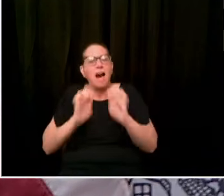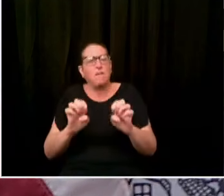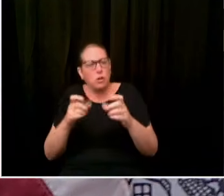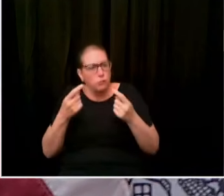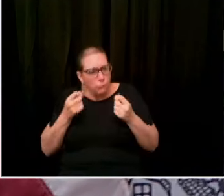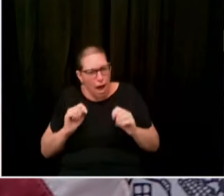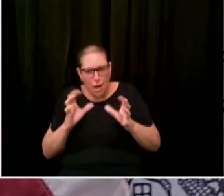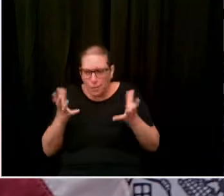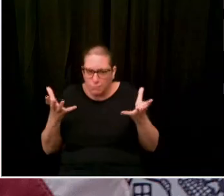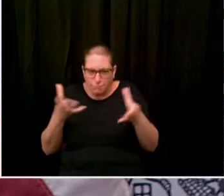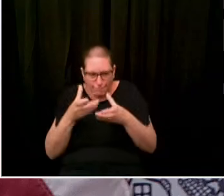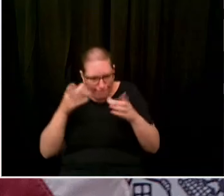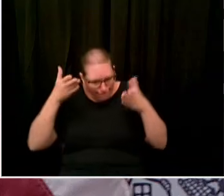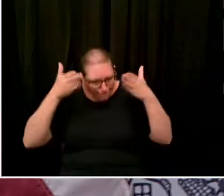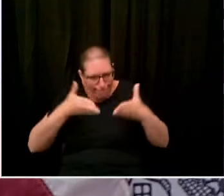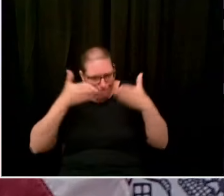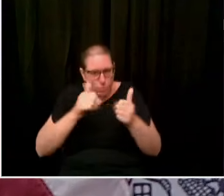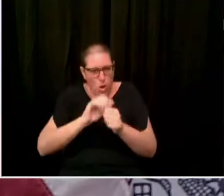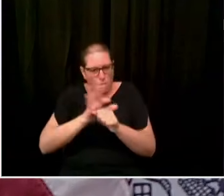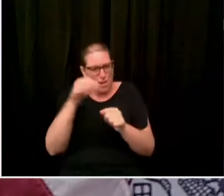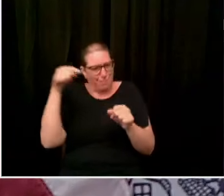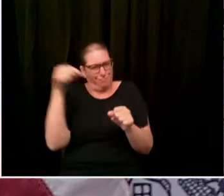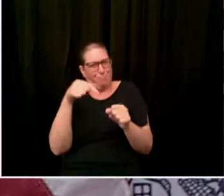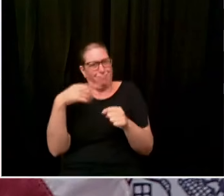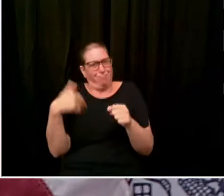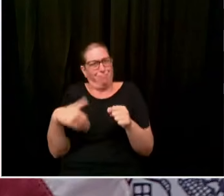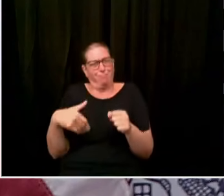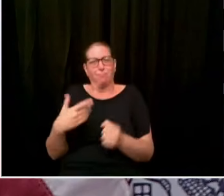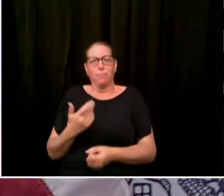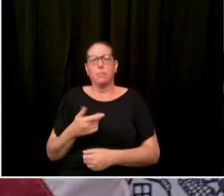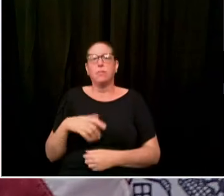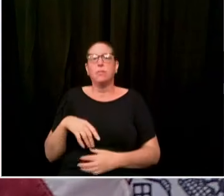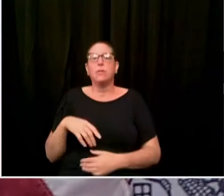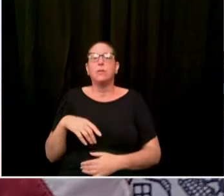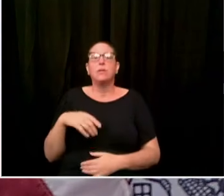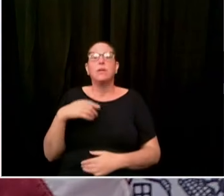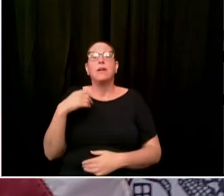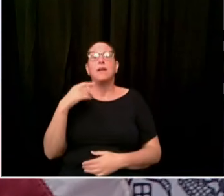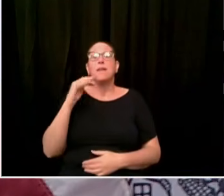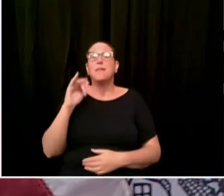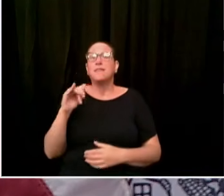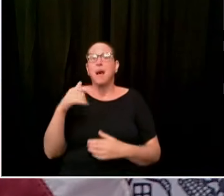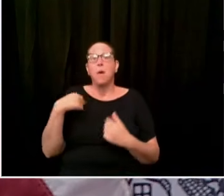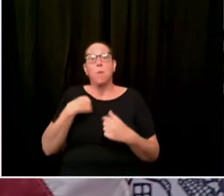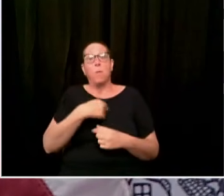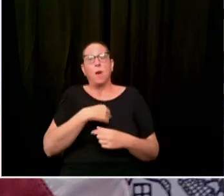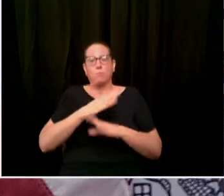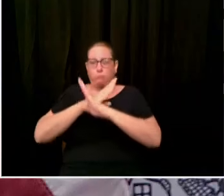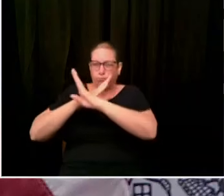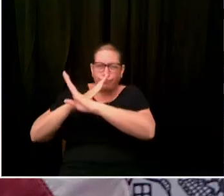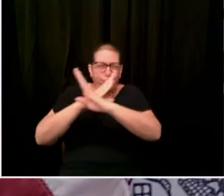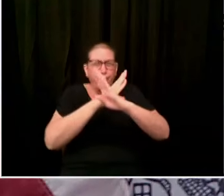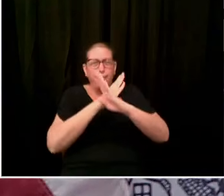DON'T BLAME THE MEDIA FOR FOCUSING ON PERSONALITIES. I WANT TO STATE THE OBVIOUS. HAVING THE RESPONSIBILITY FO PROTECTING